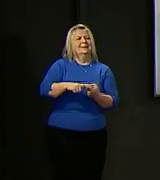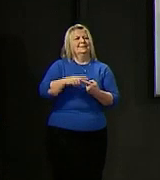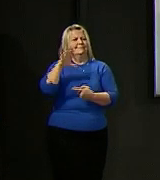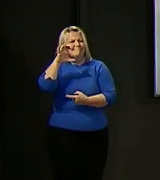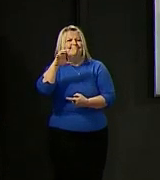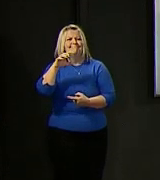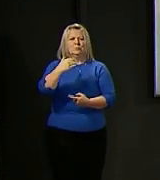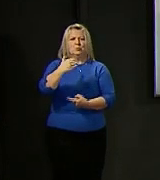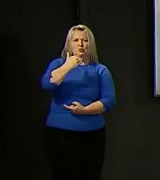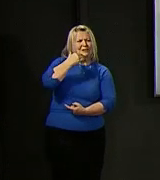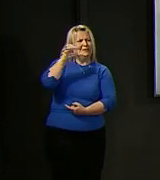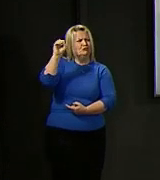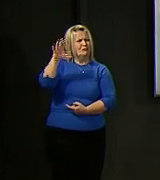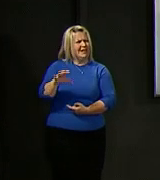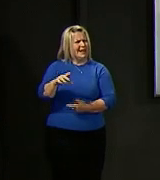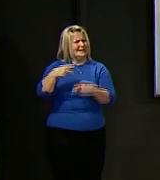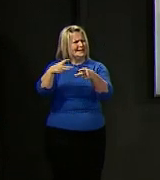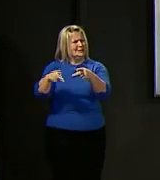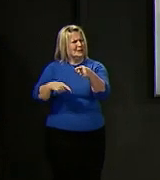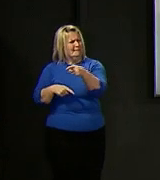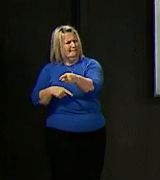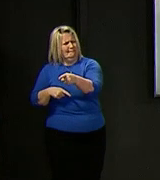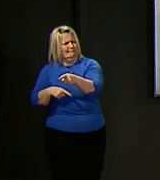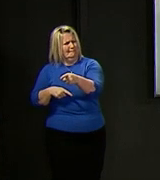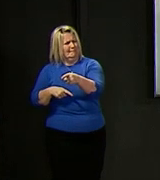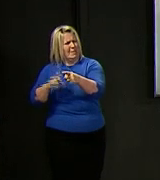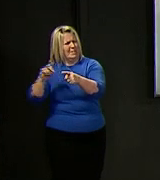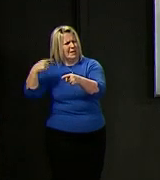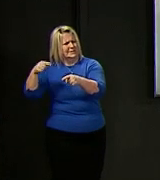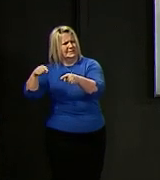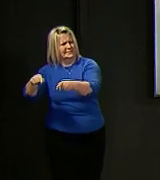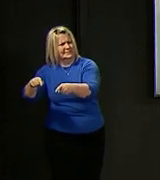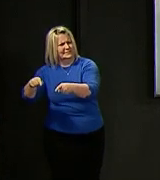all the information you need from from cauldre and just address had his final